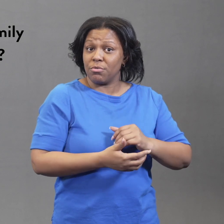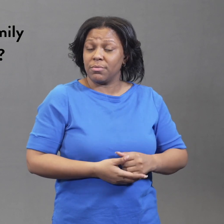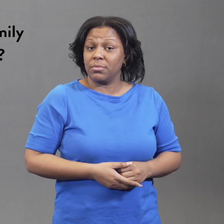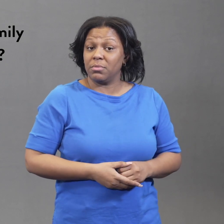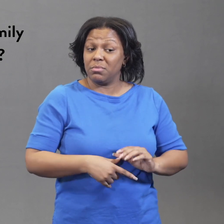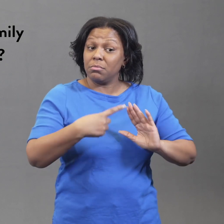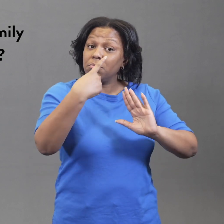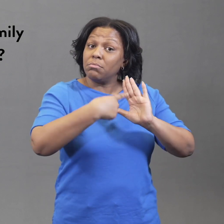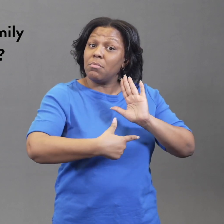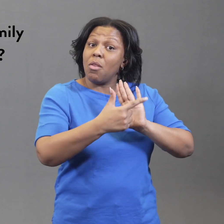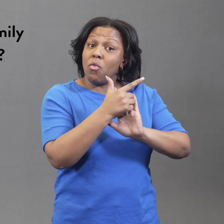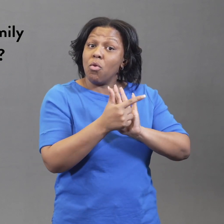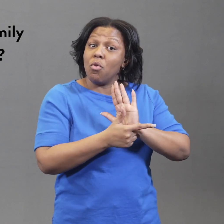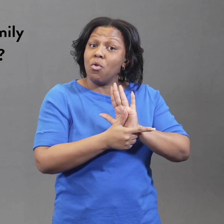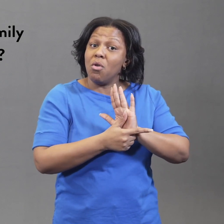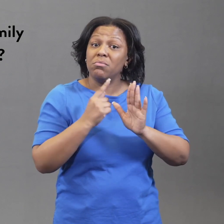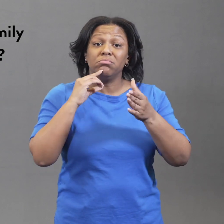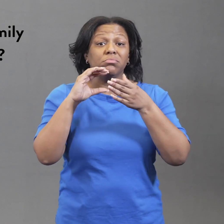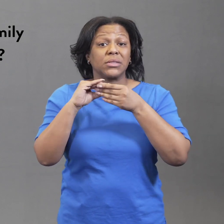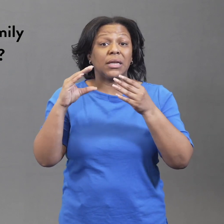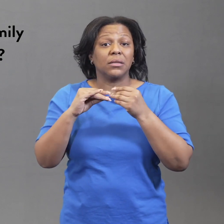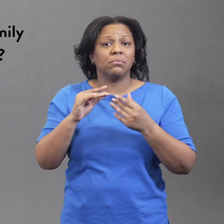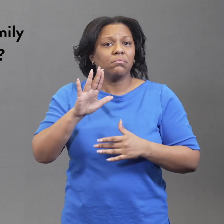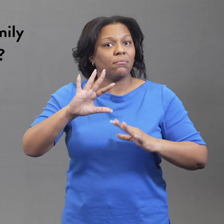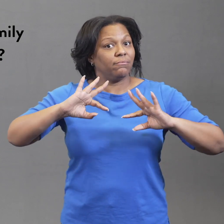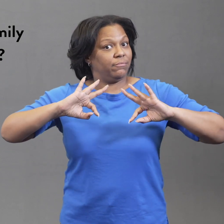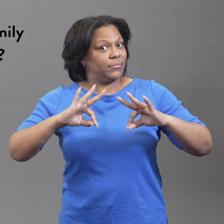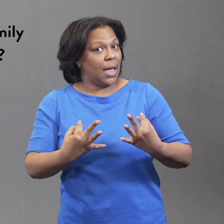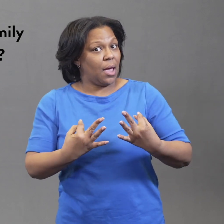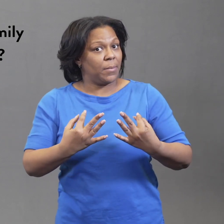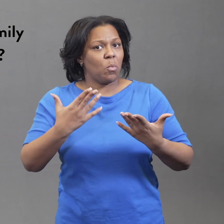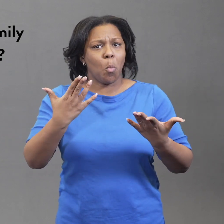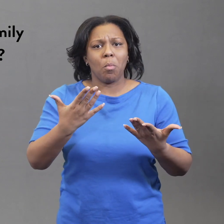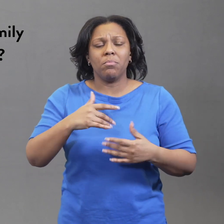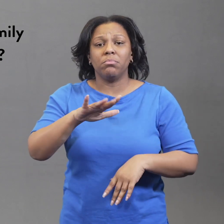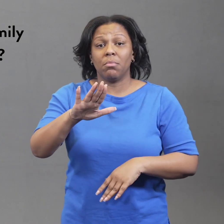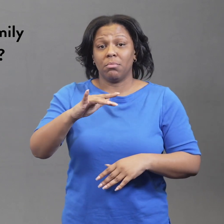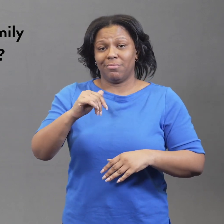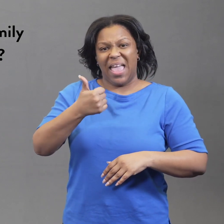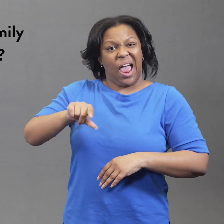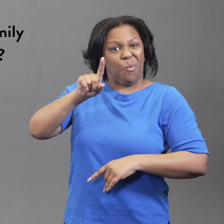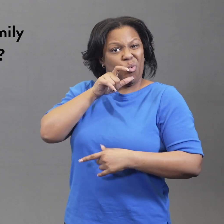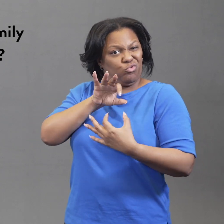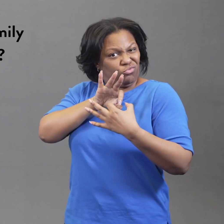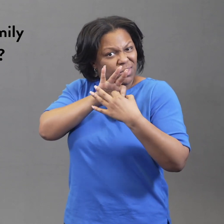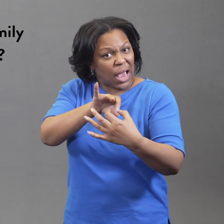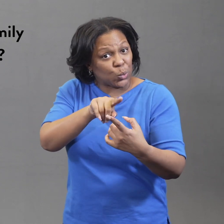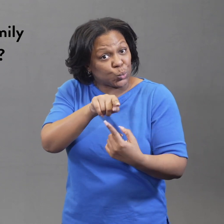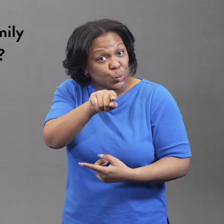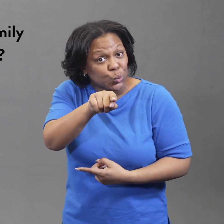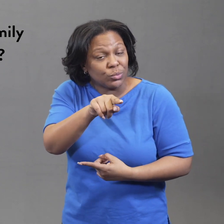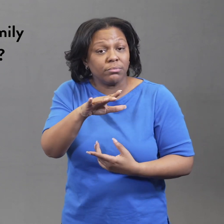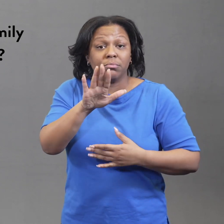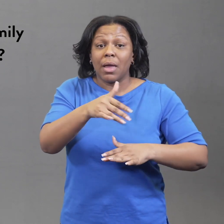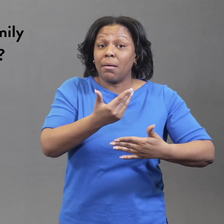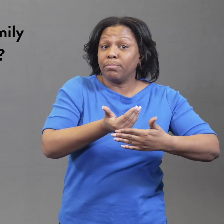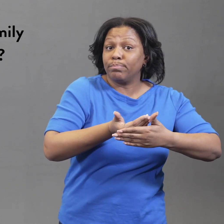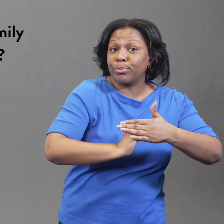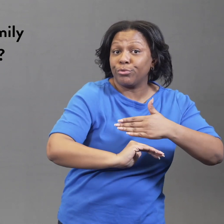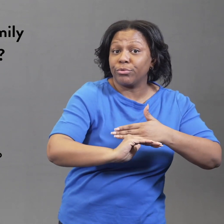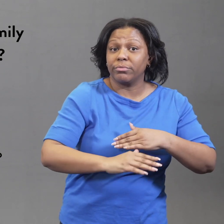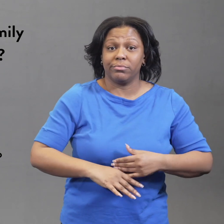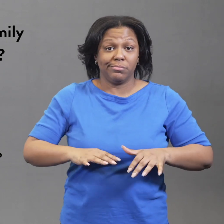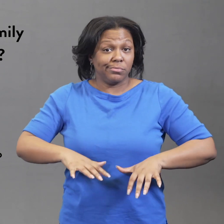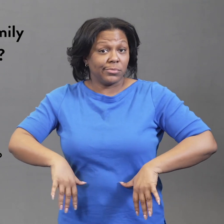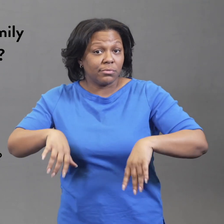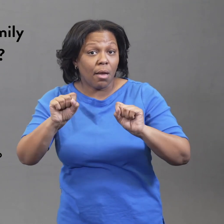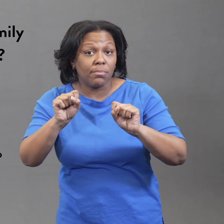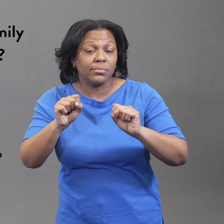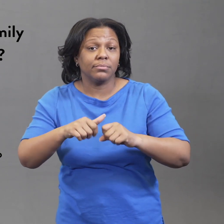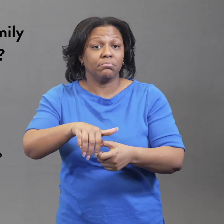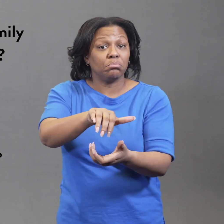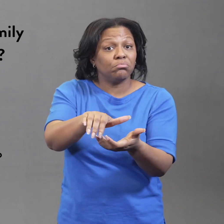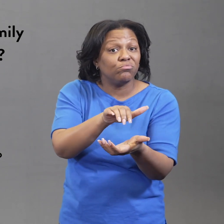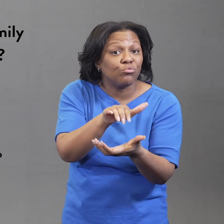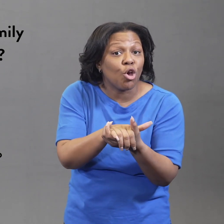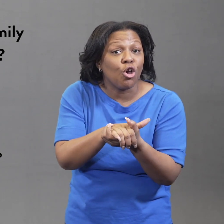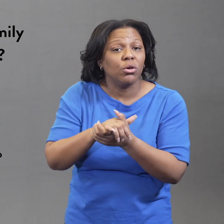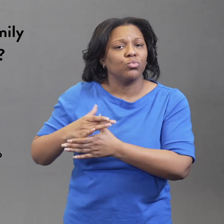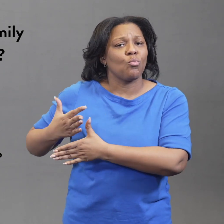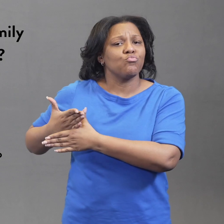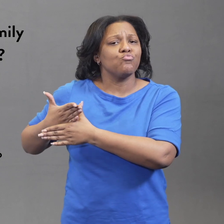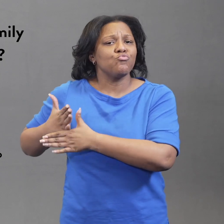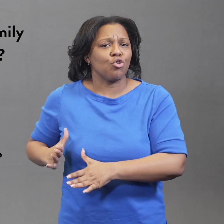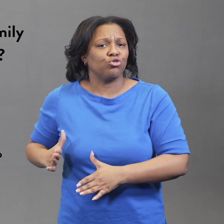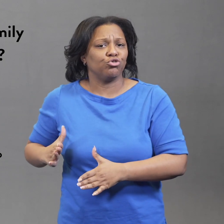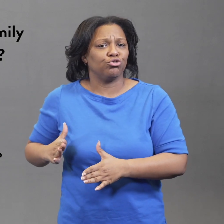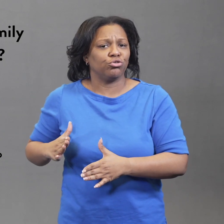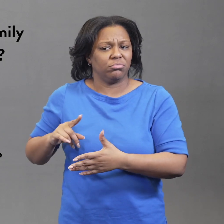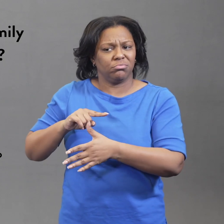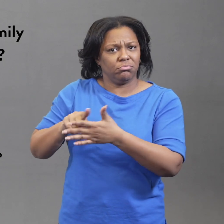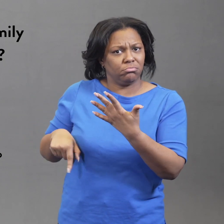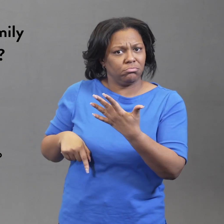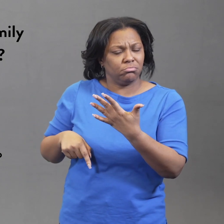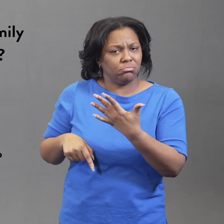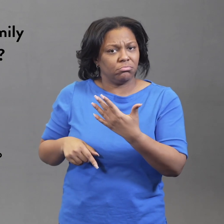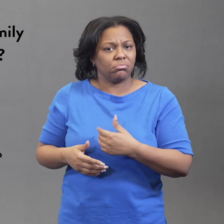This law says your family is anyone related to you by birth, adoption, marriage or registered domestic partnership.